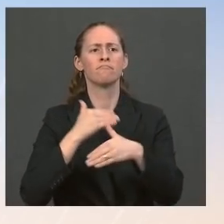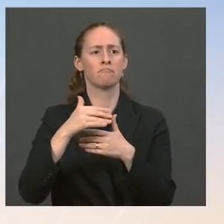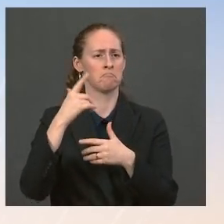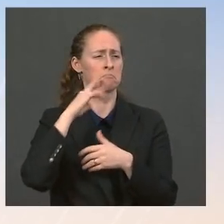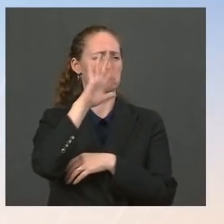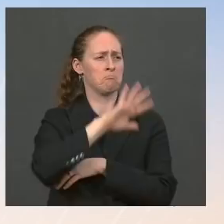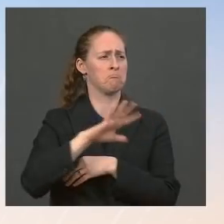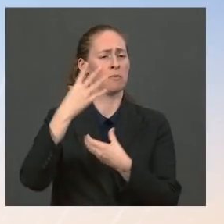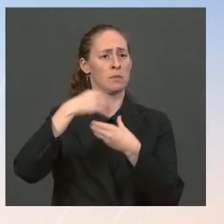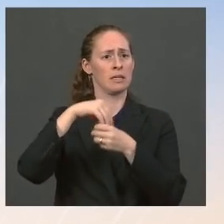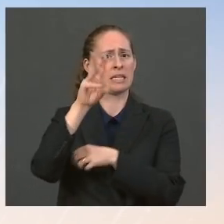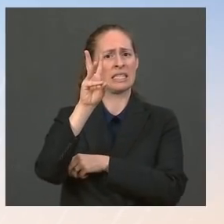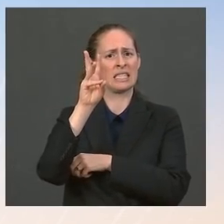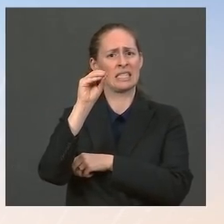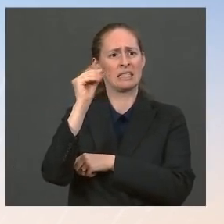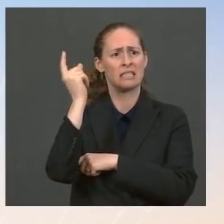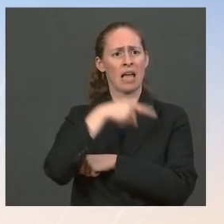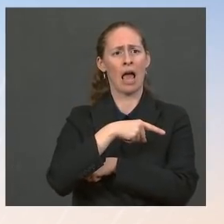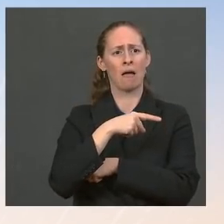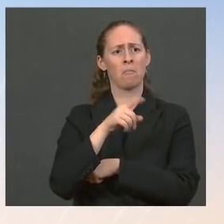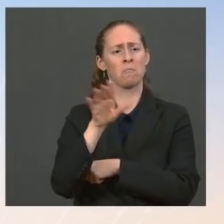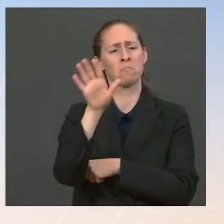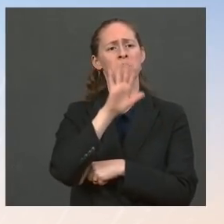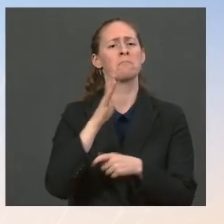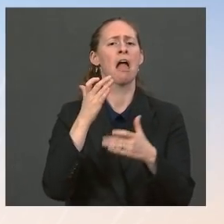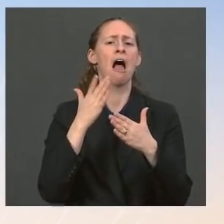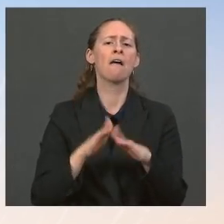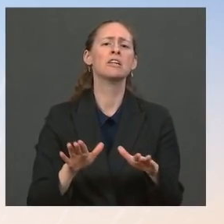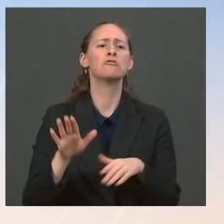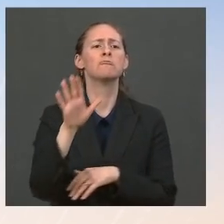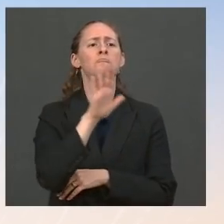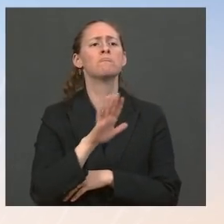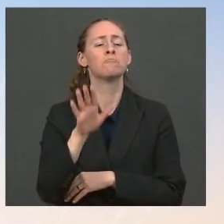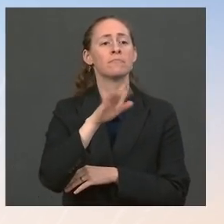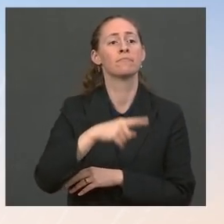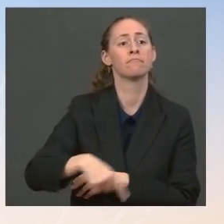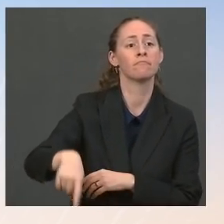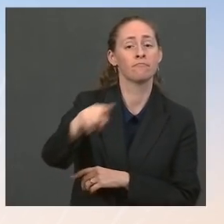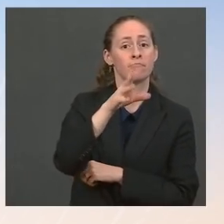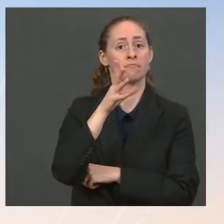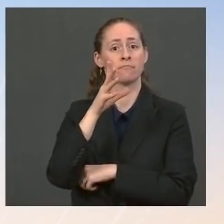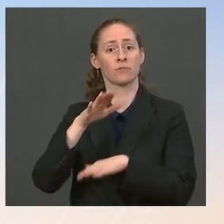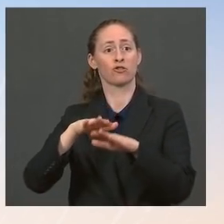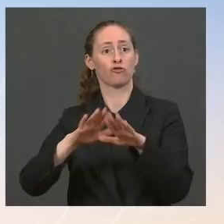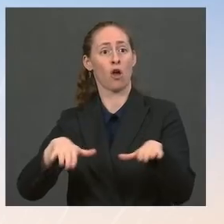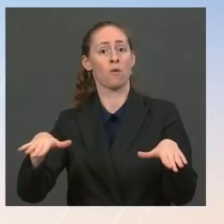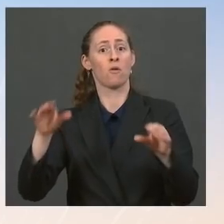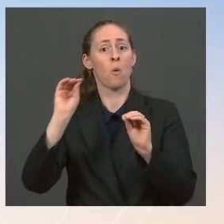we went from an average time of an unaccompanied child in a Border Patrol station of 124 hours